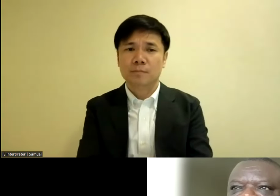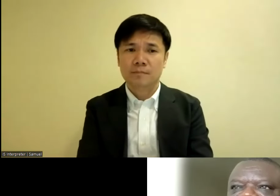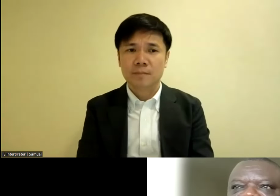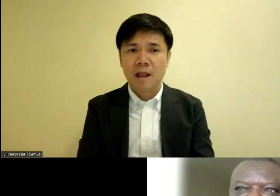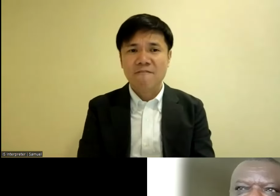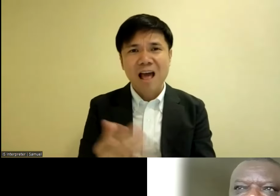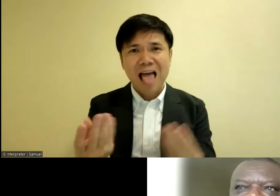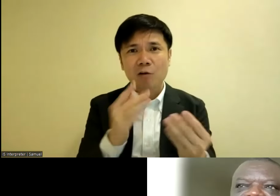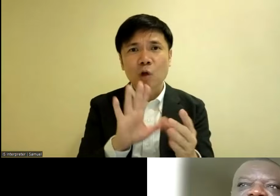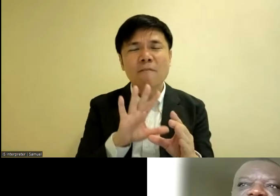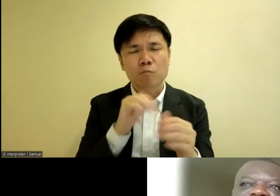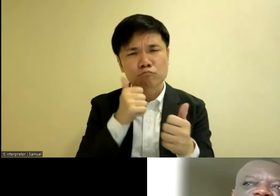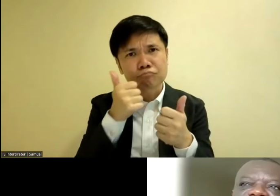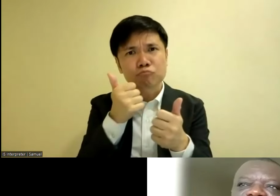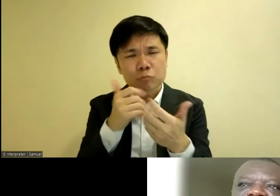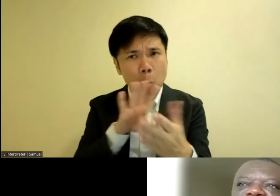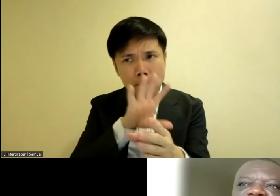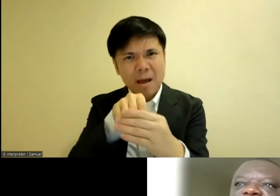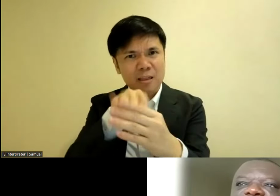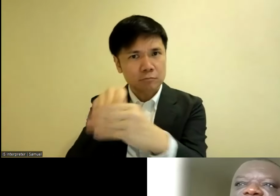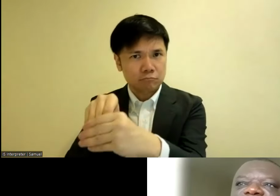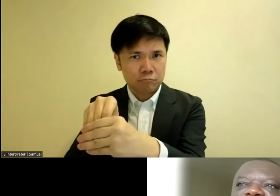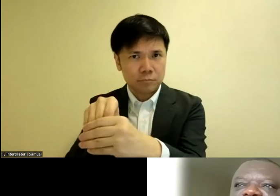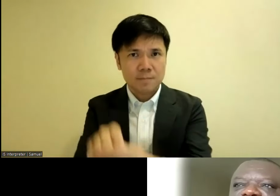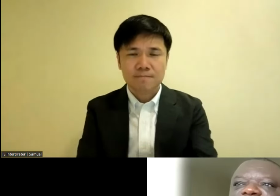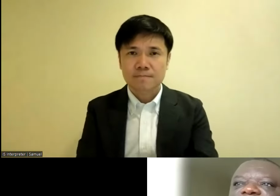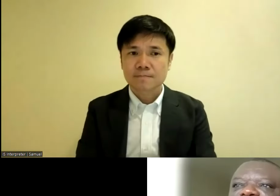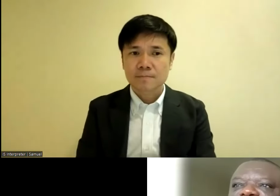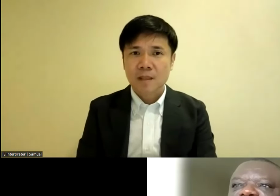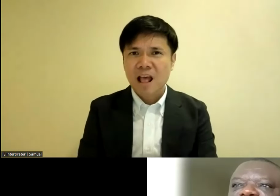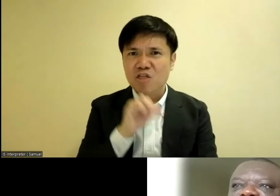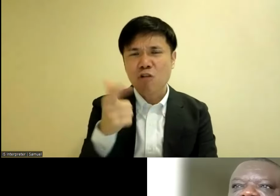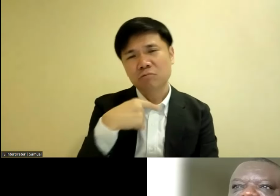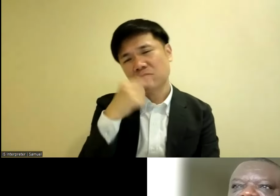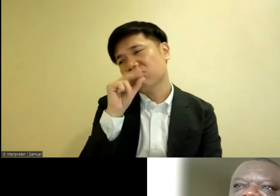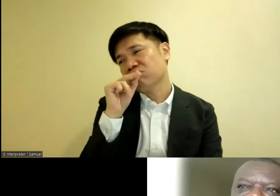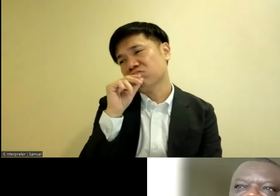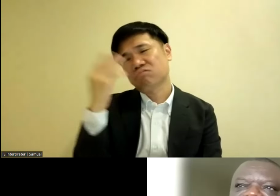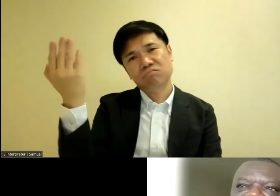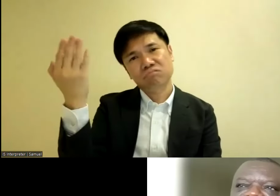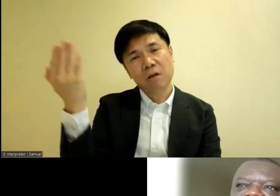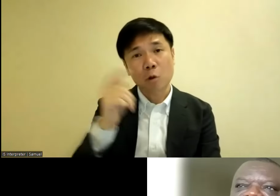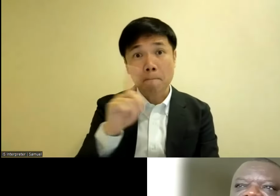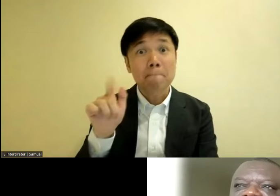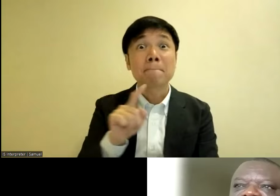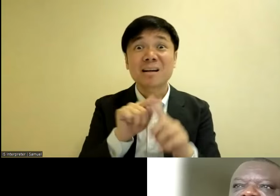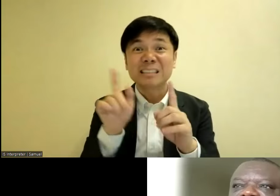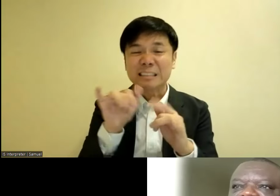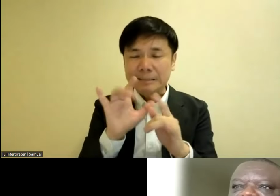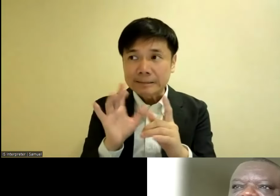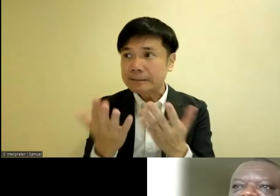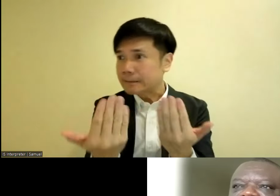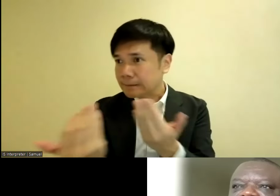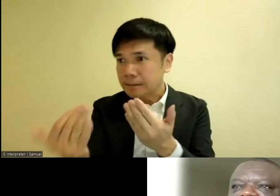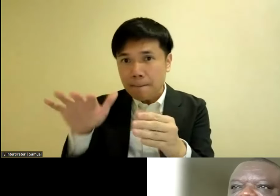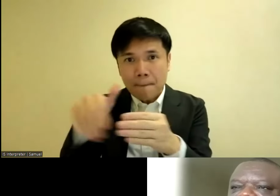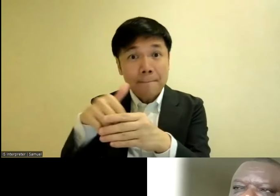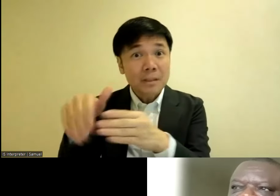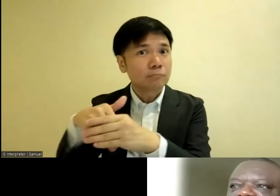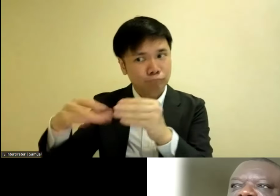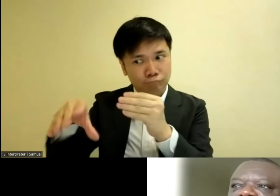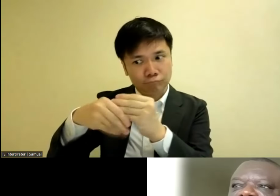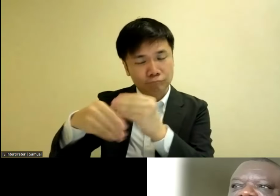As I said, it is nothing compared to the normal comings but I think we will learn some lessons